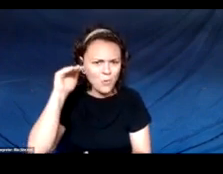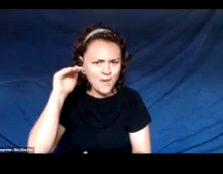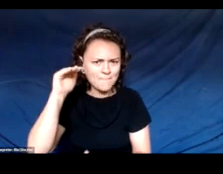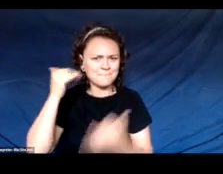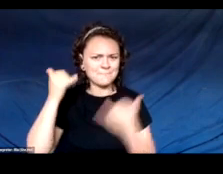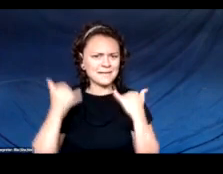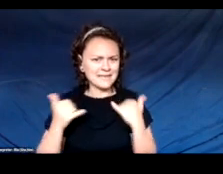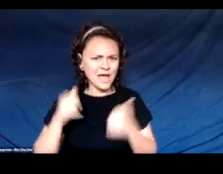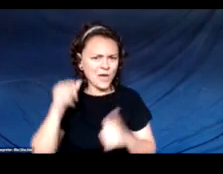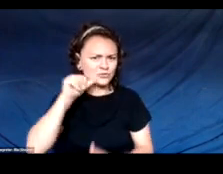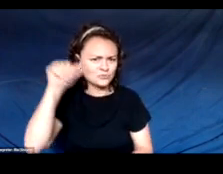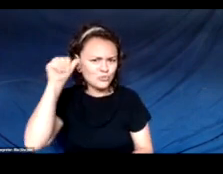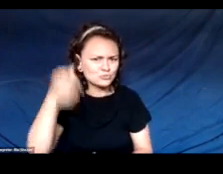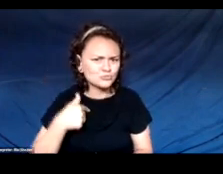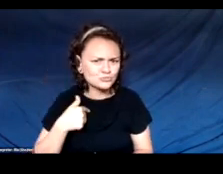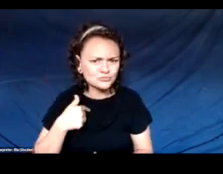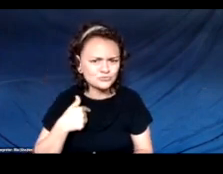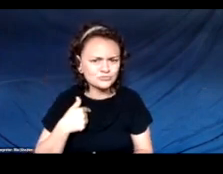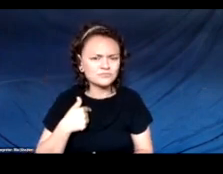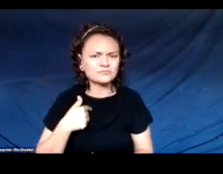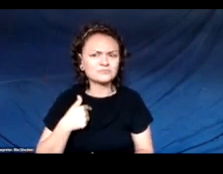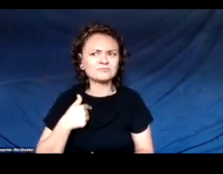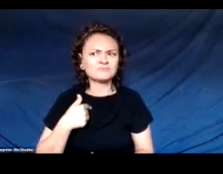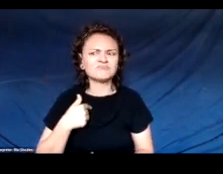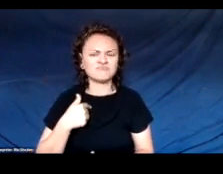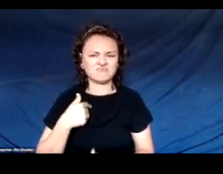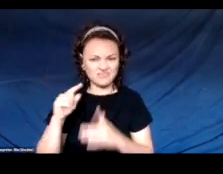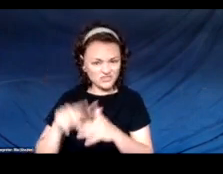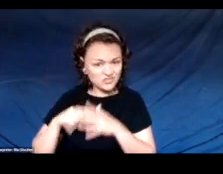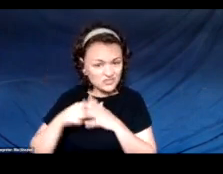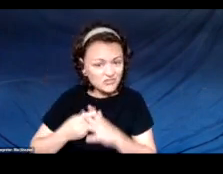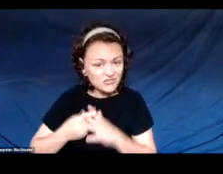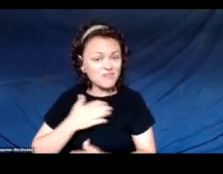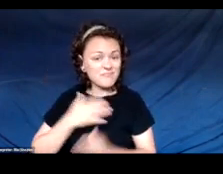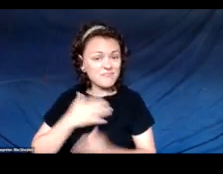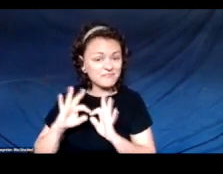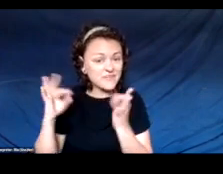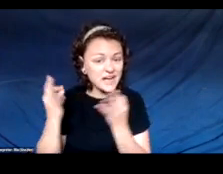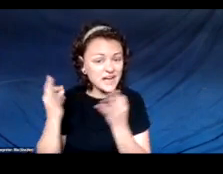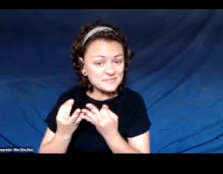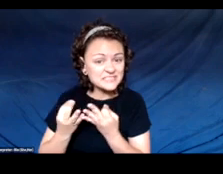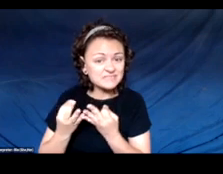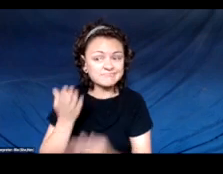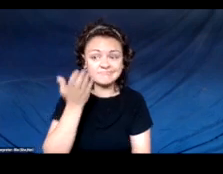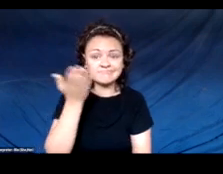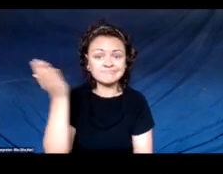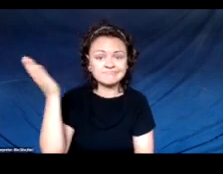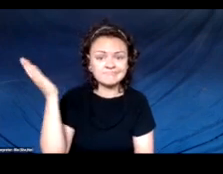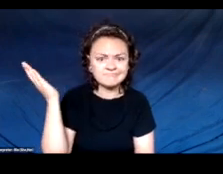when we actually started our family, they do a three sixty and they're